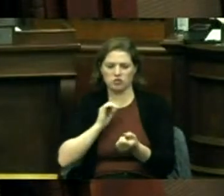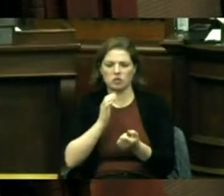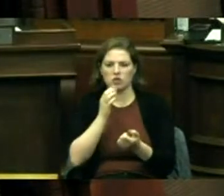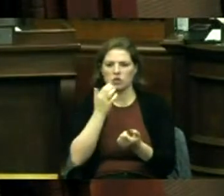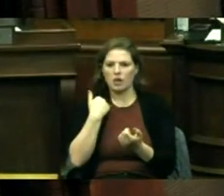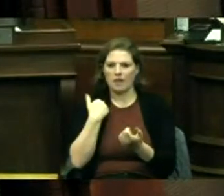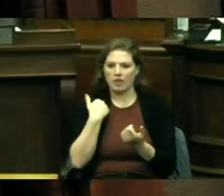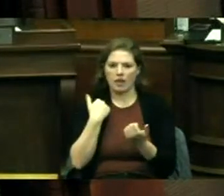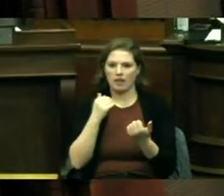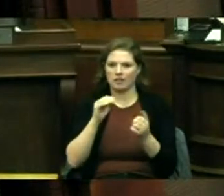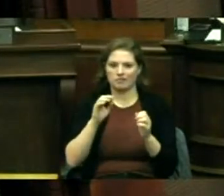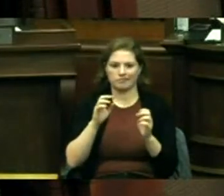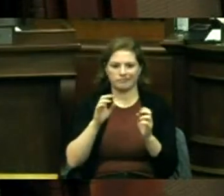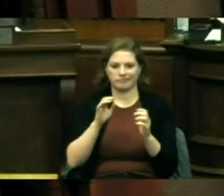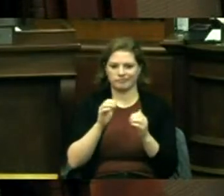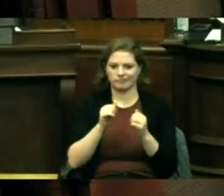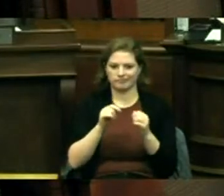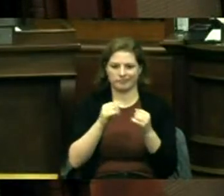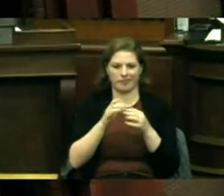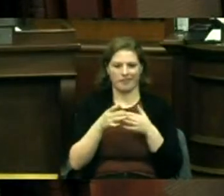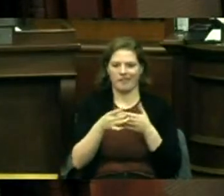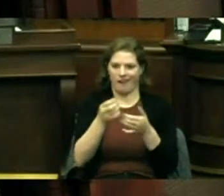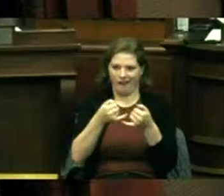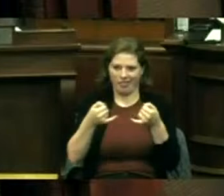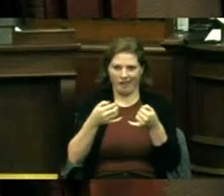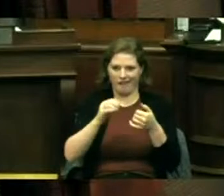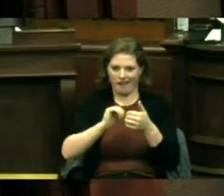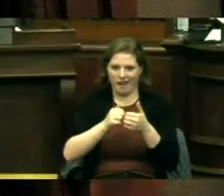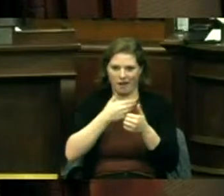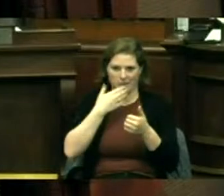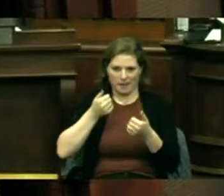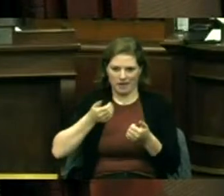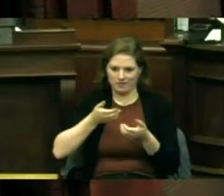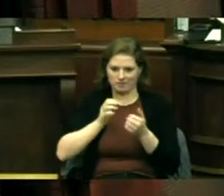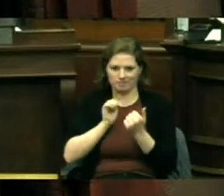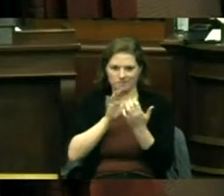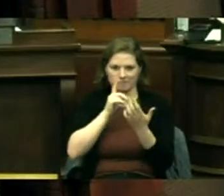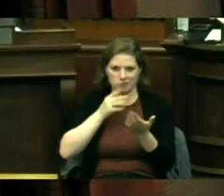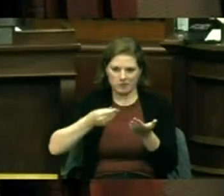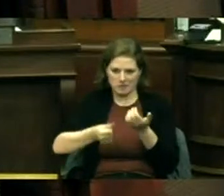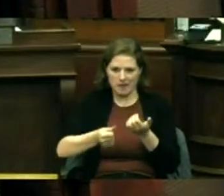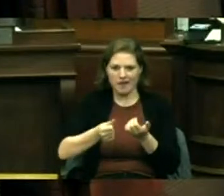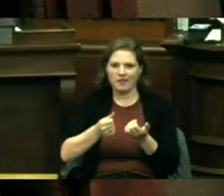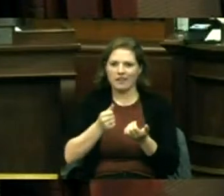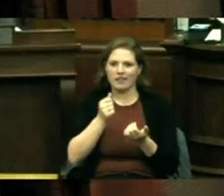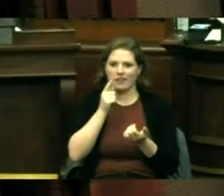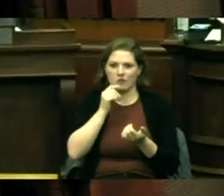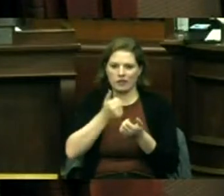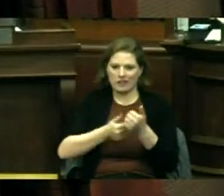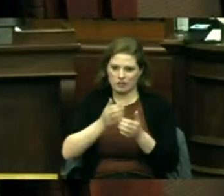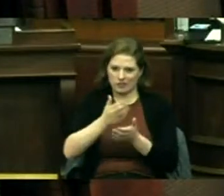that our centers do we have, is there like a blueprint for how